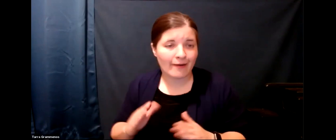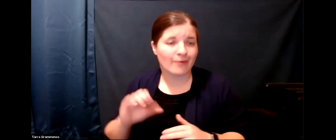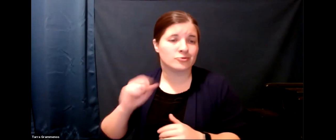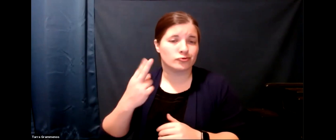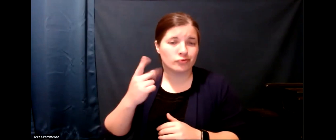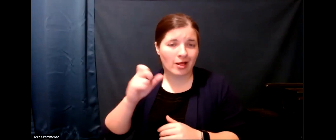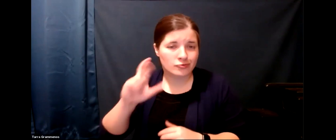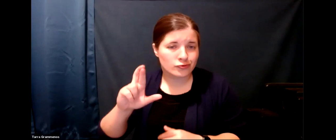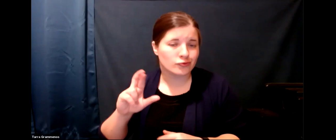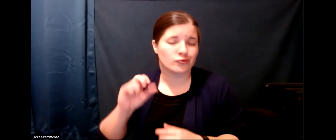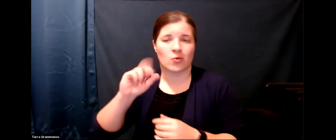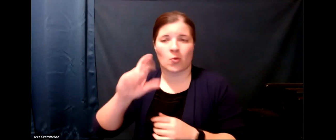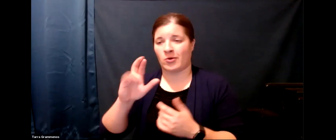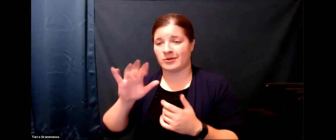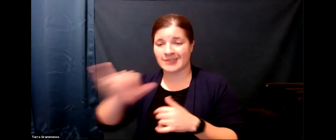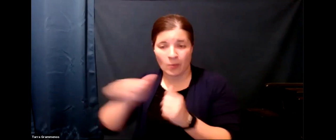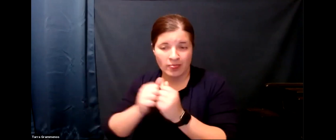friend's couch.